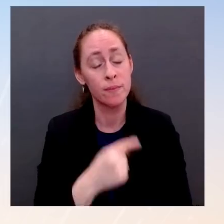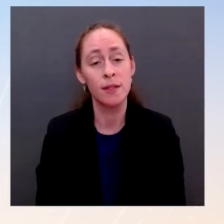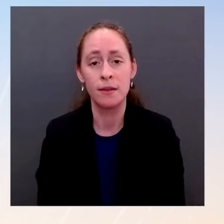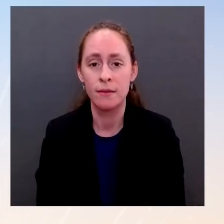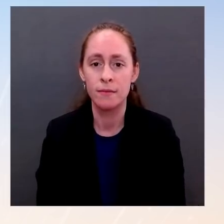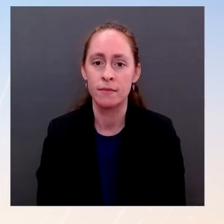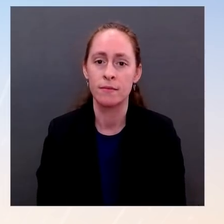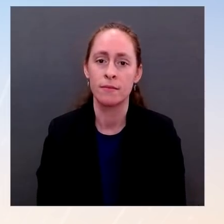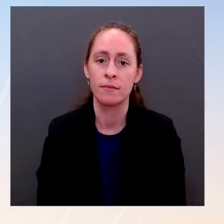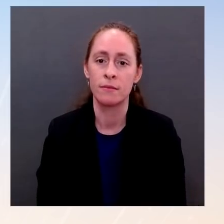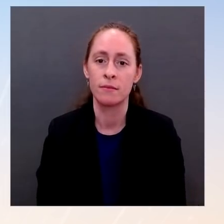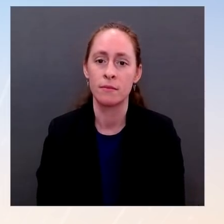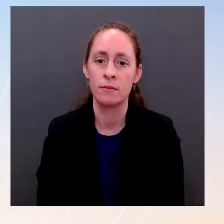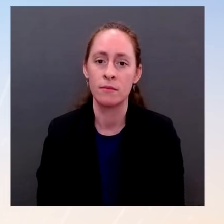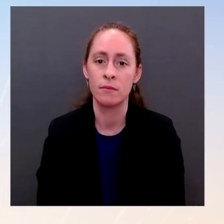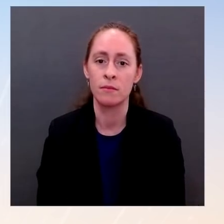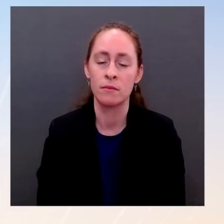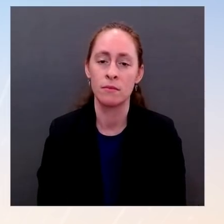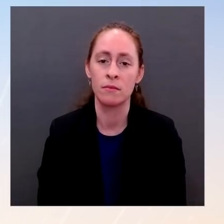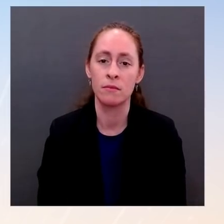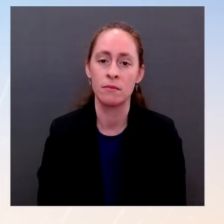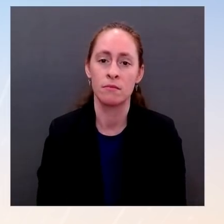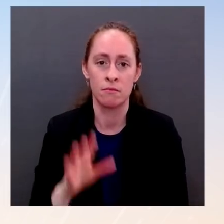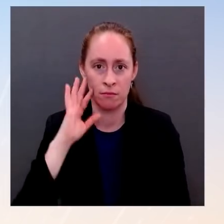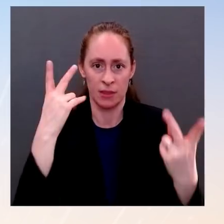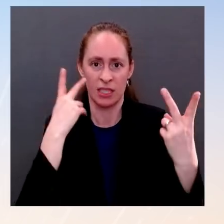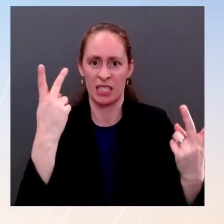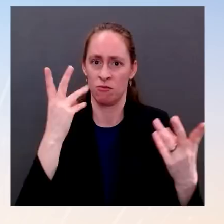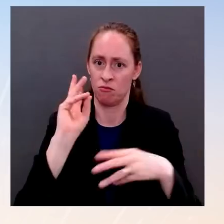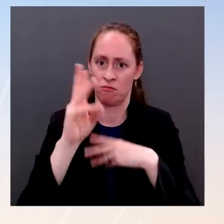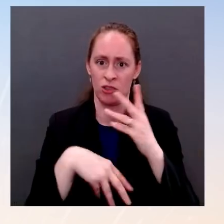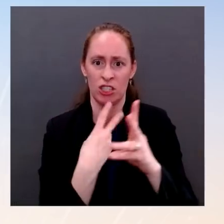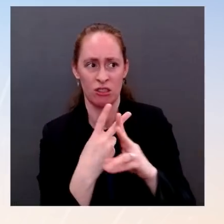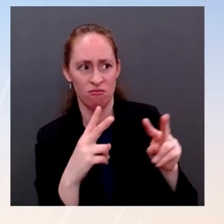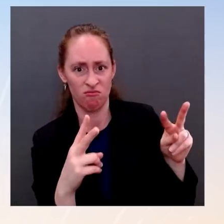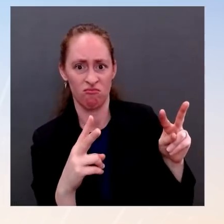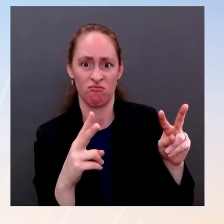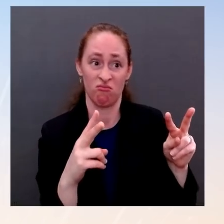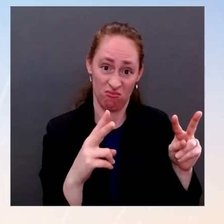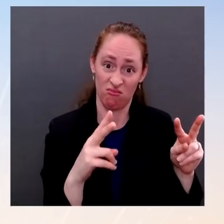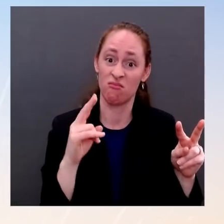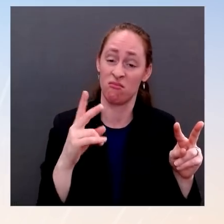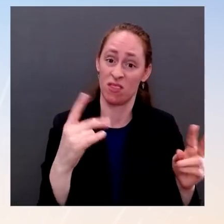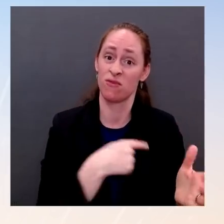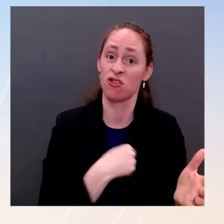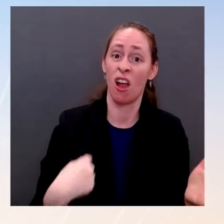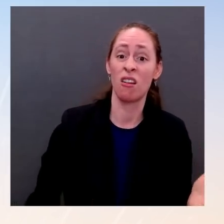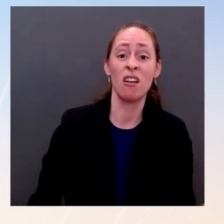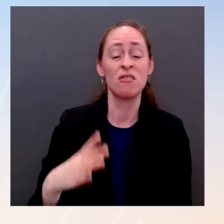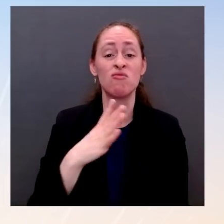about its willingness to accommodate coercion and force and aggression would have very long-lasting effects. And let's be real: